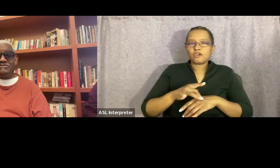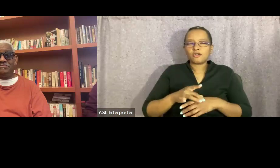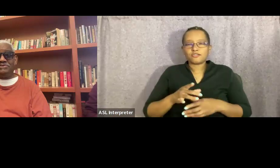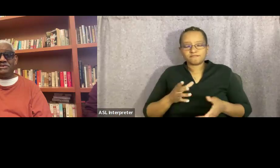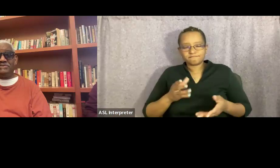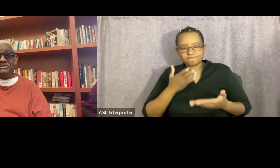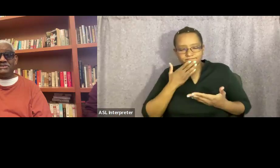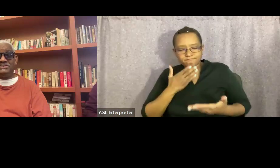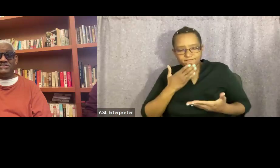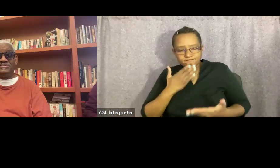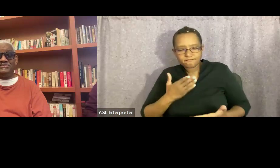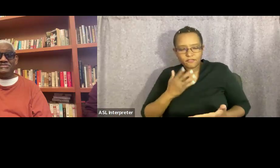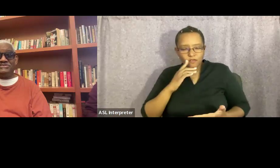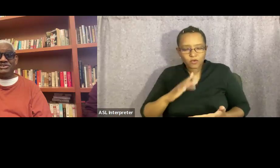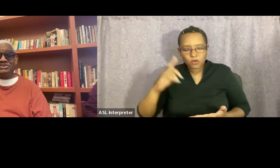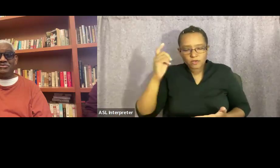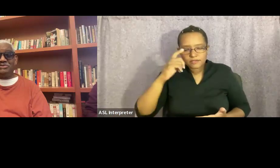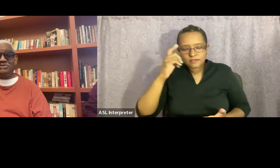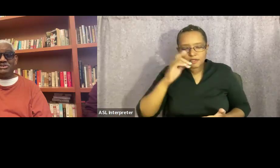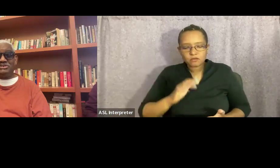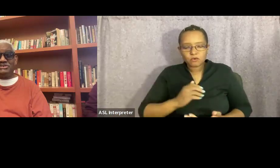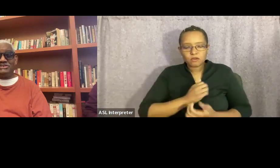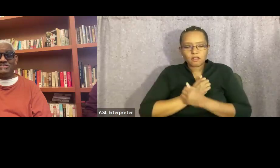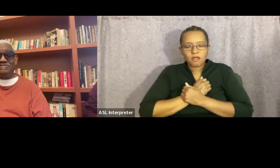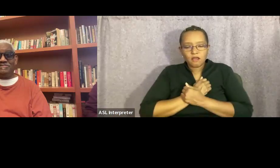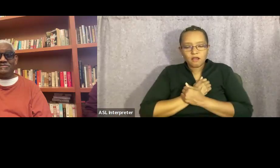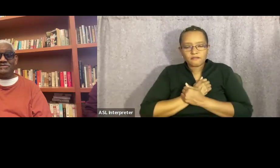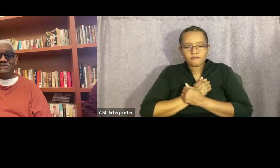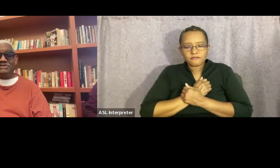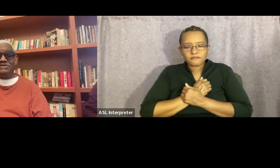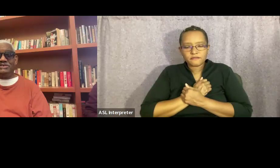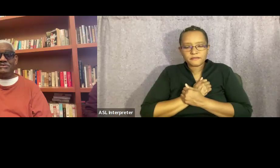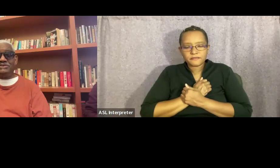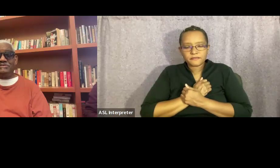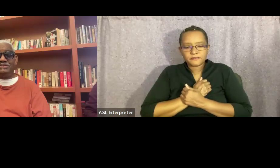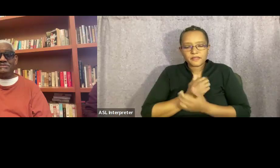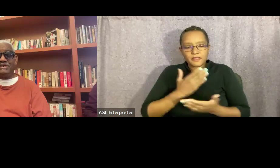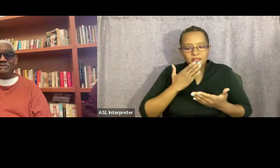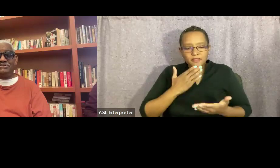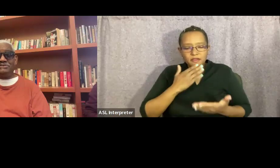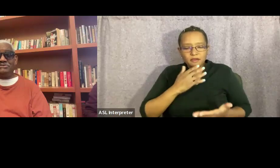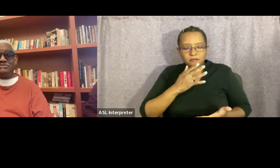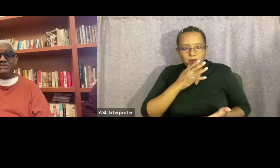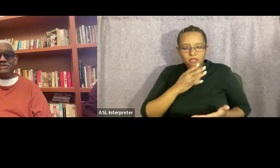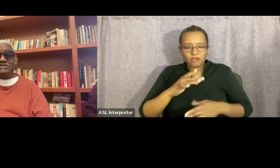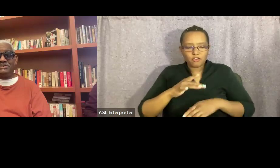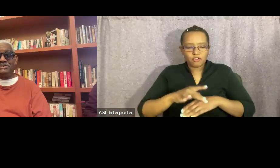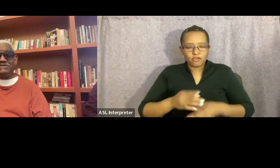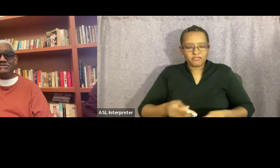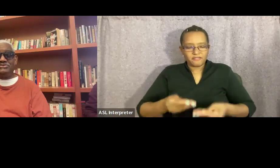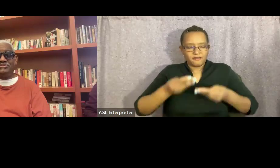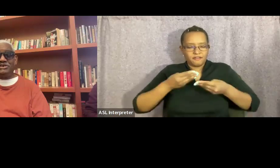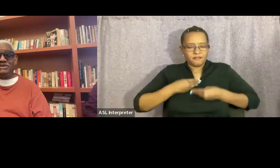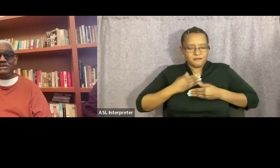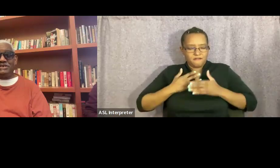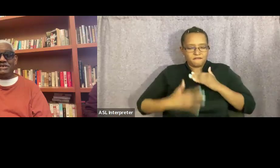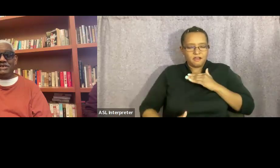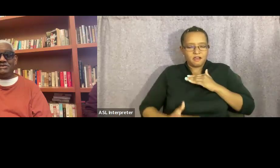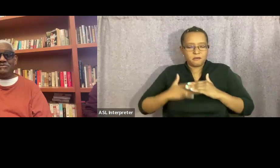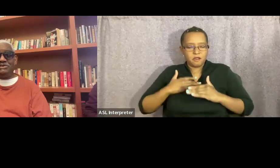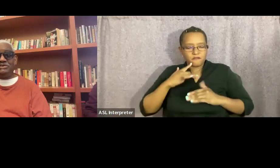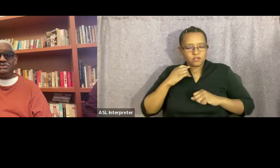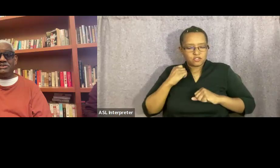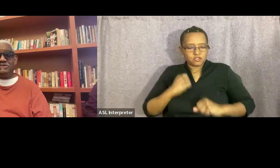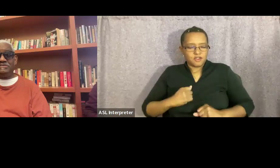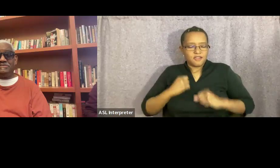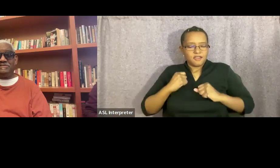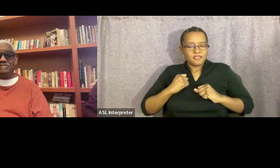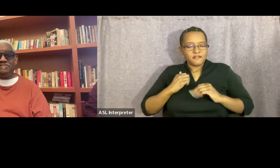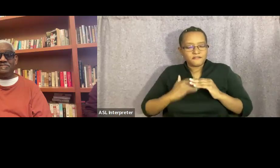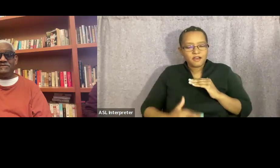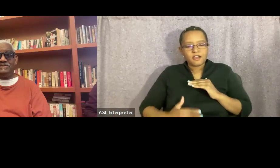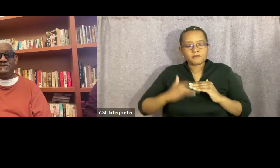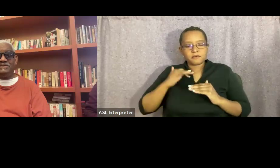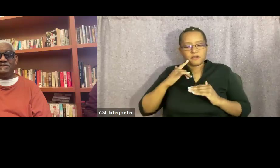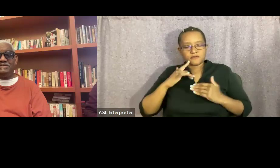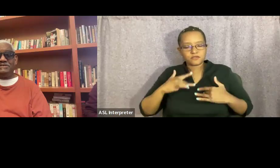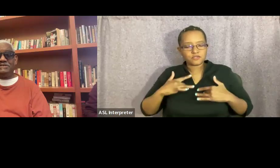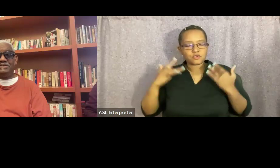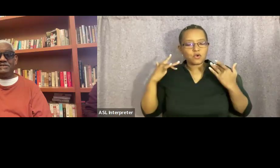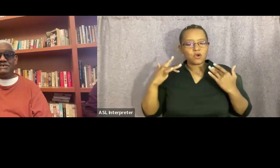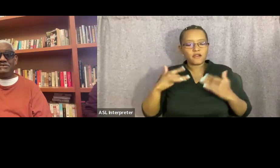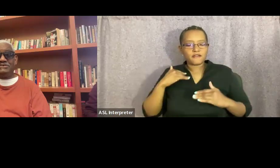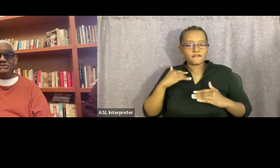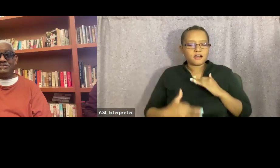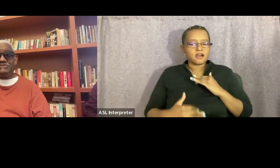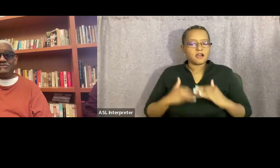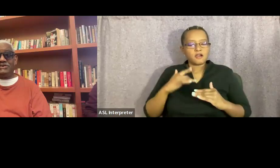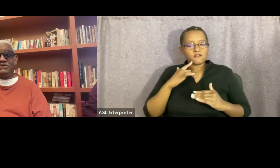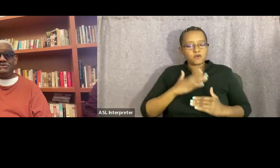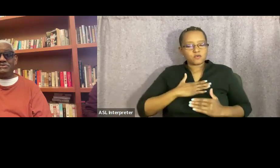for giving us the vibration of strength, joy, and willingness to care. Thank her for all that